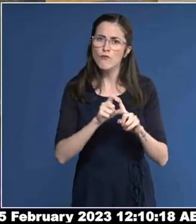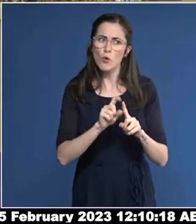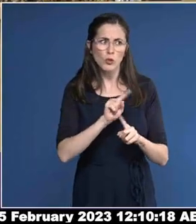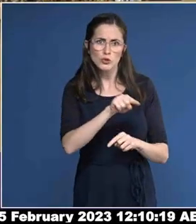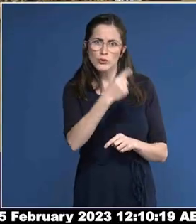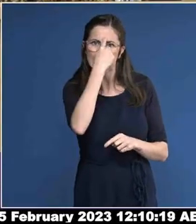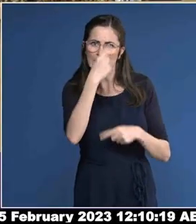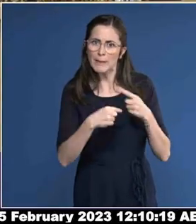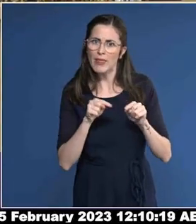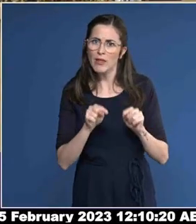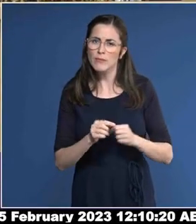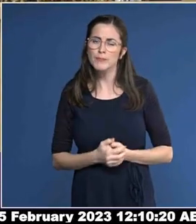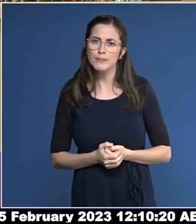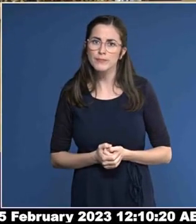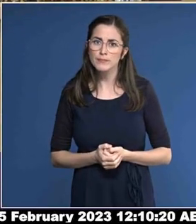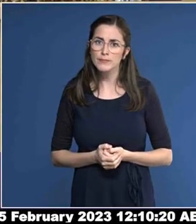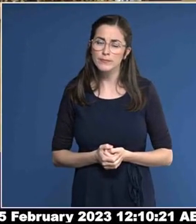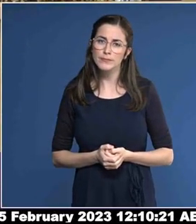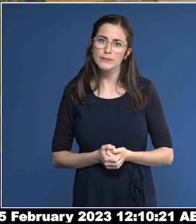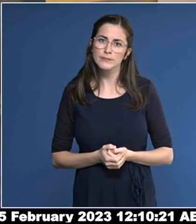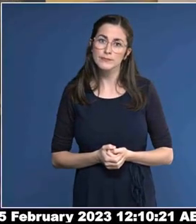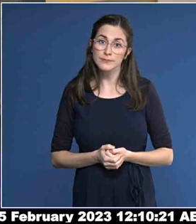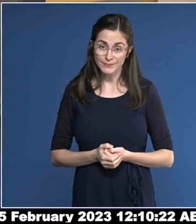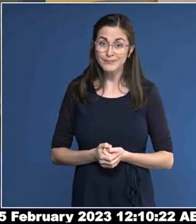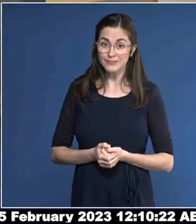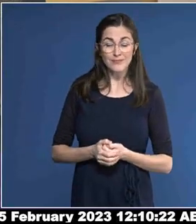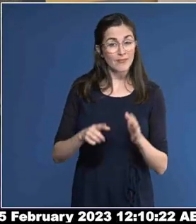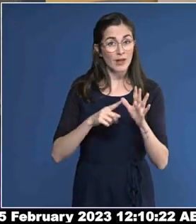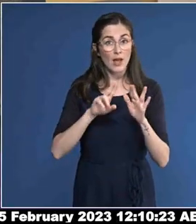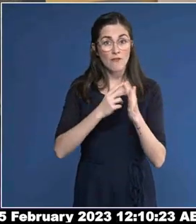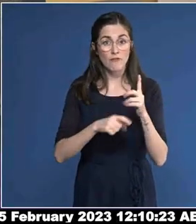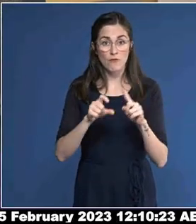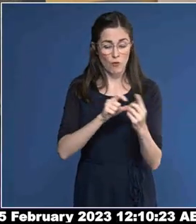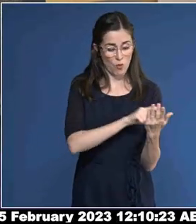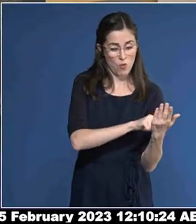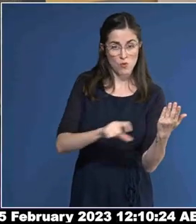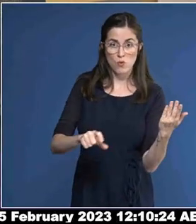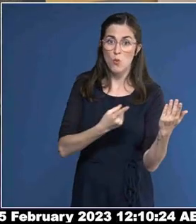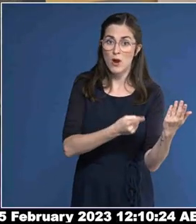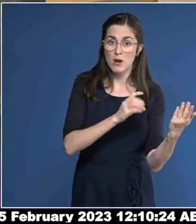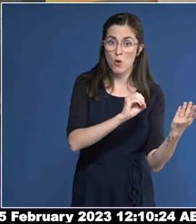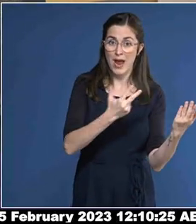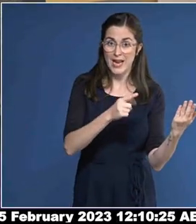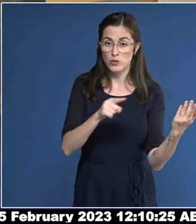Afford did say at paragraph 108 to 110 of the submissions that: